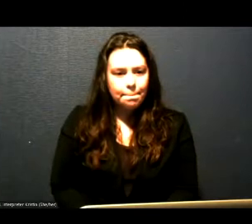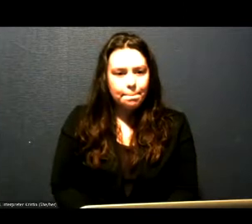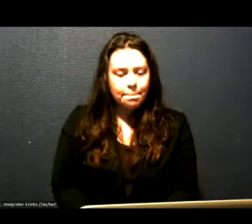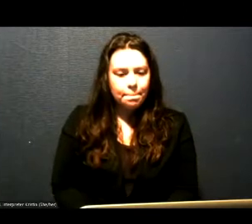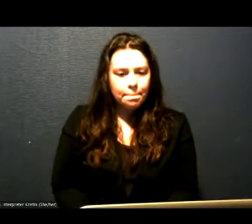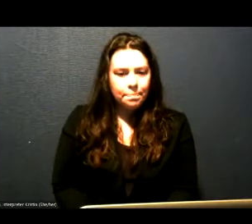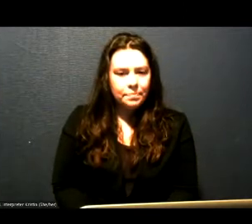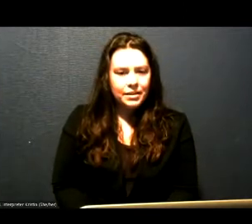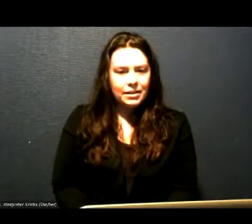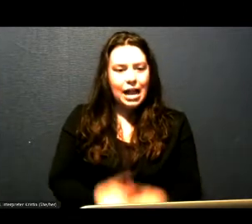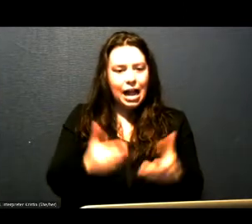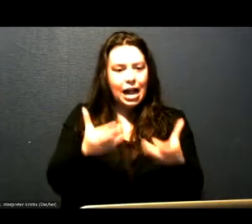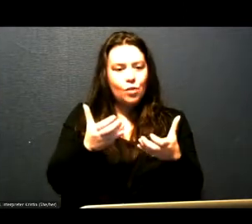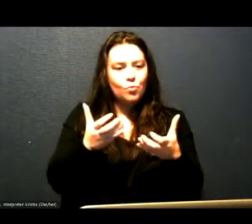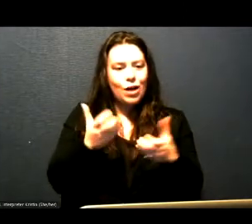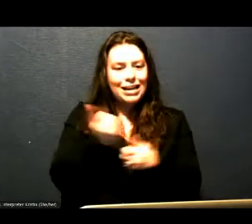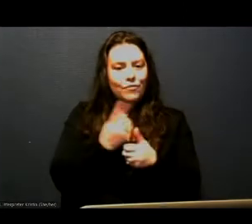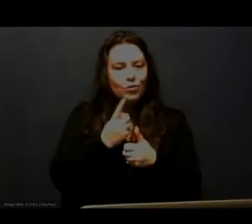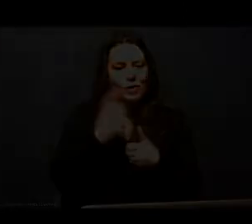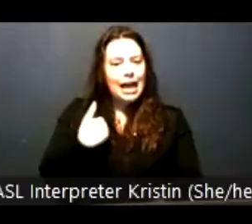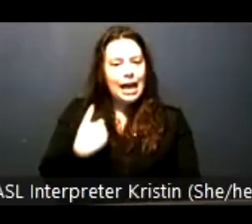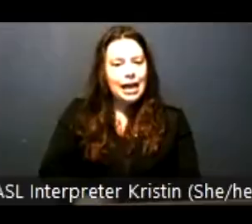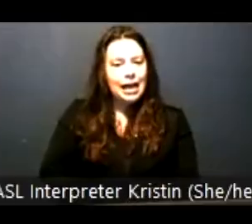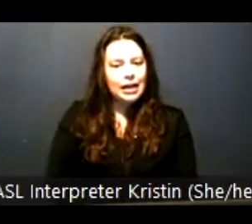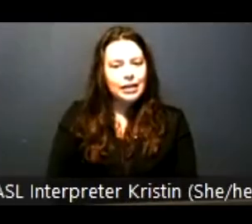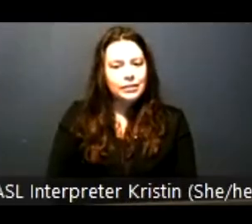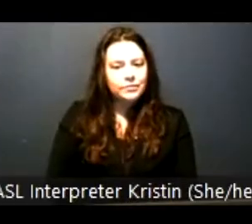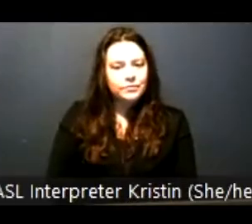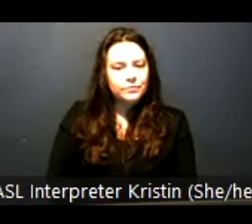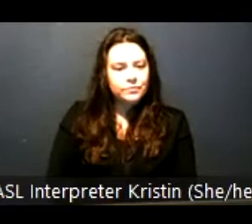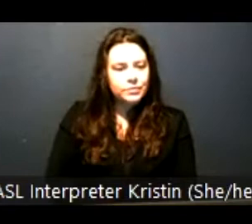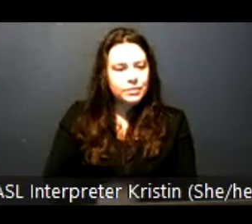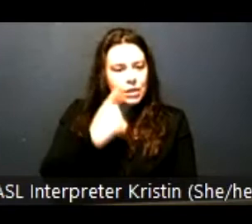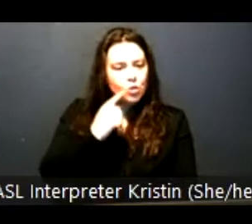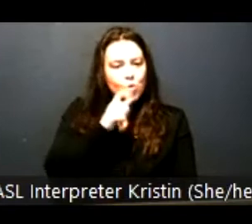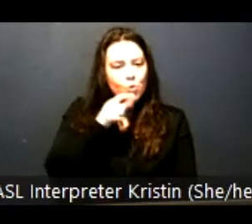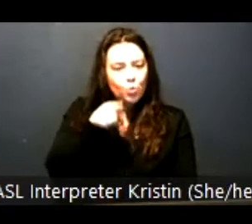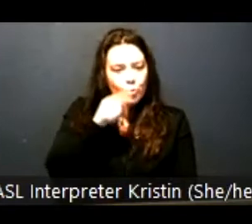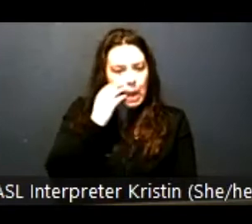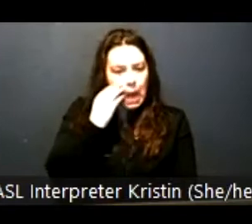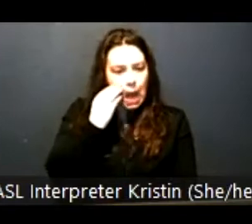but before we do, I want everyone to guess who you've got with you. Here we go, so who am I? Um, we have a couple